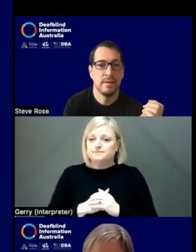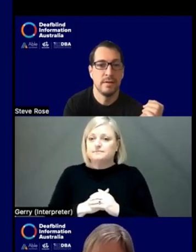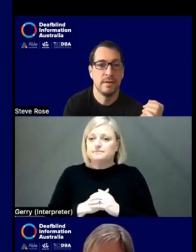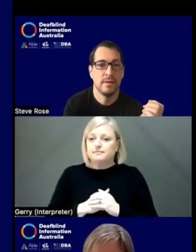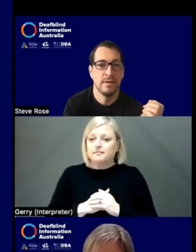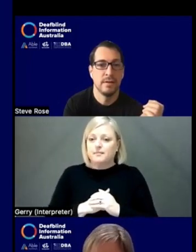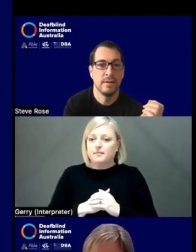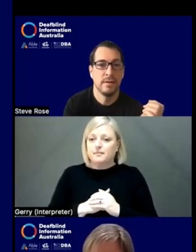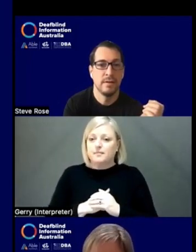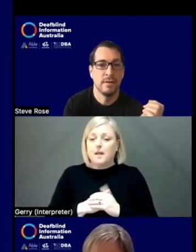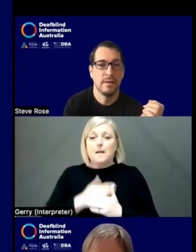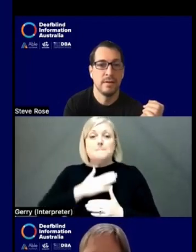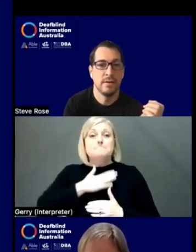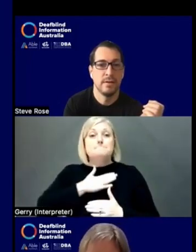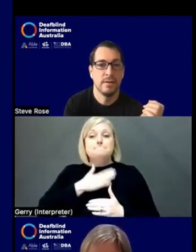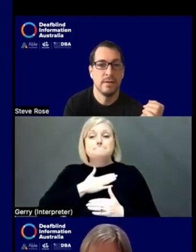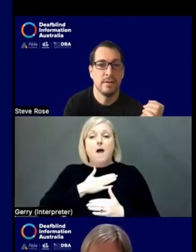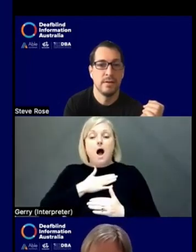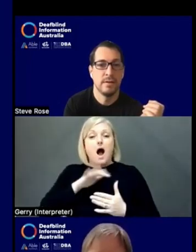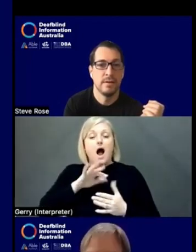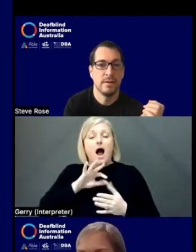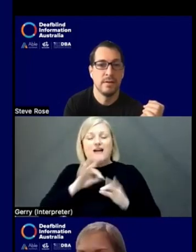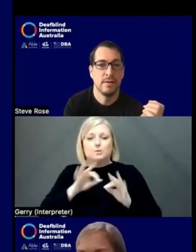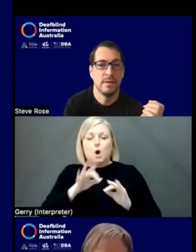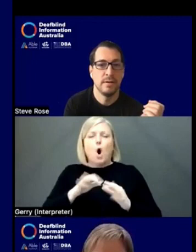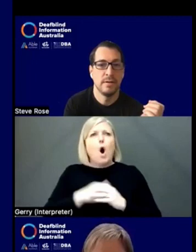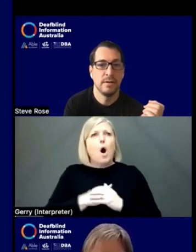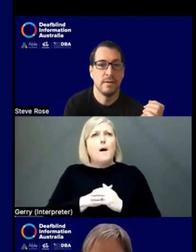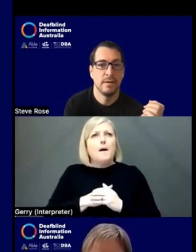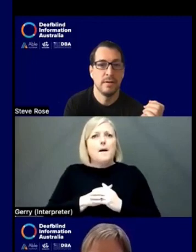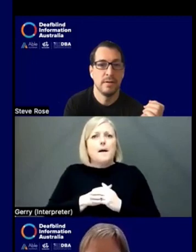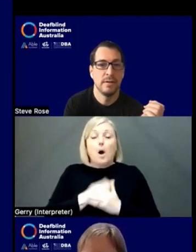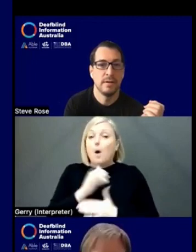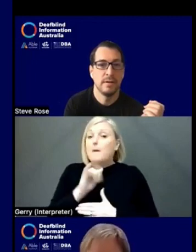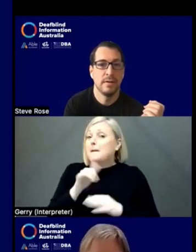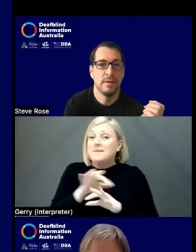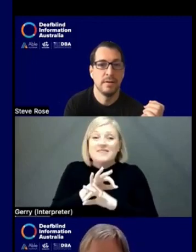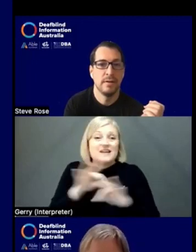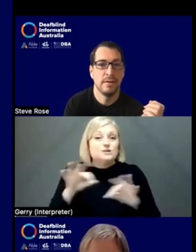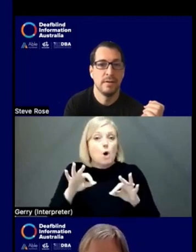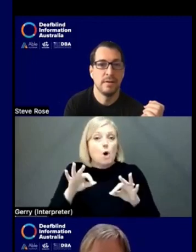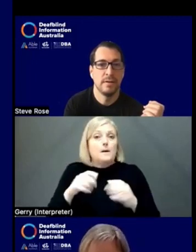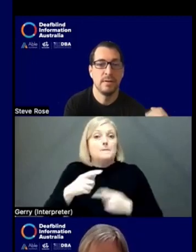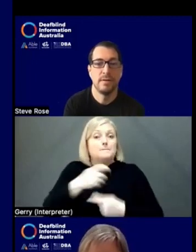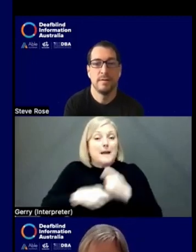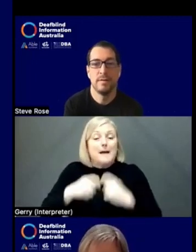The way I read it, yeah, so they may become deafblind, or may not become deafblind but they don't have spoken